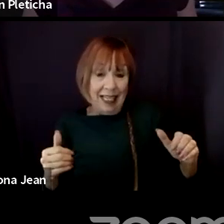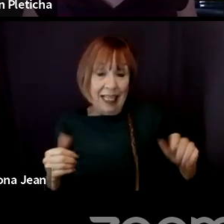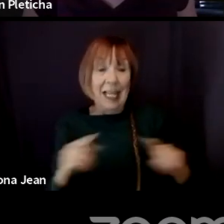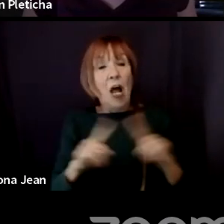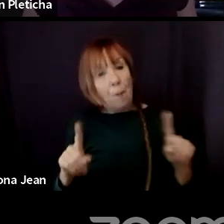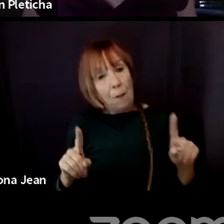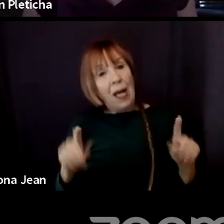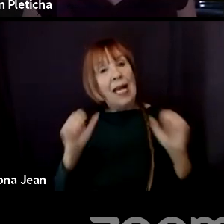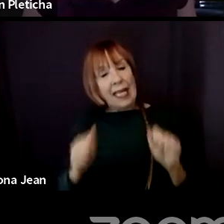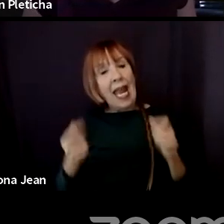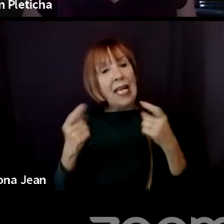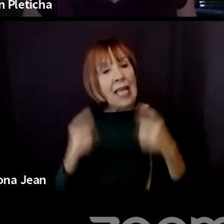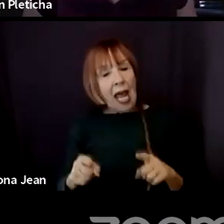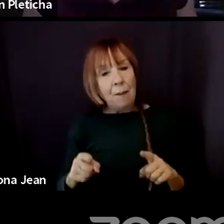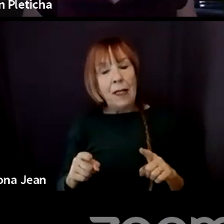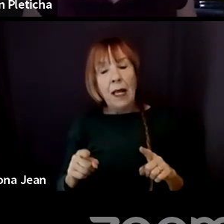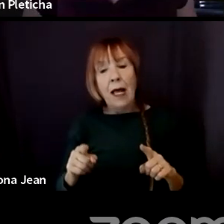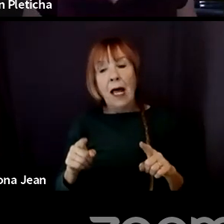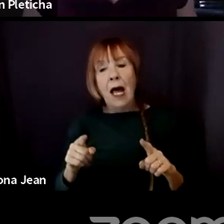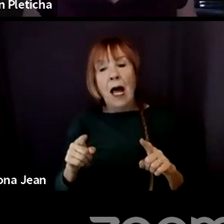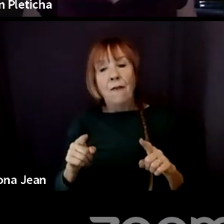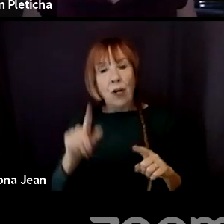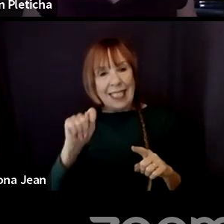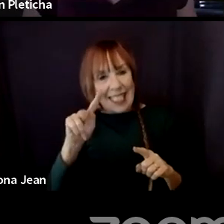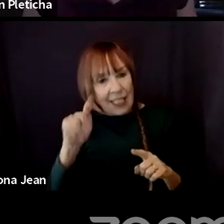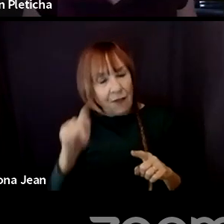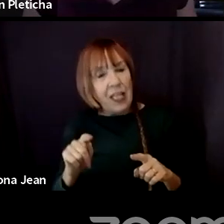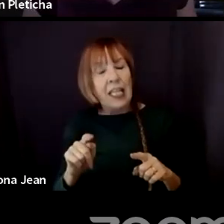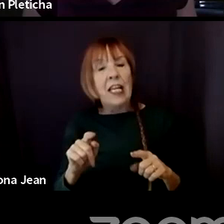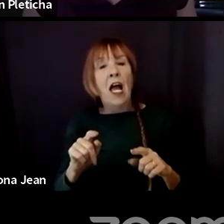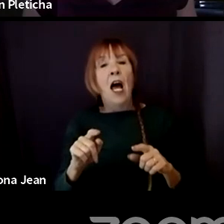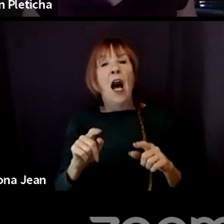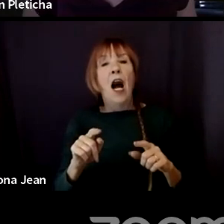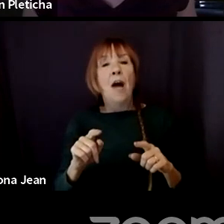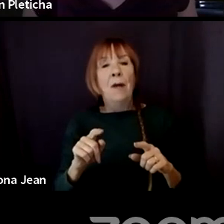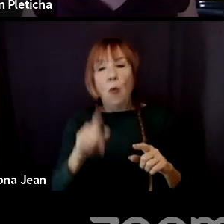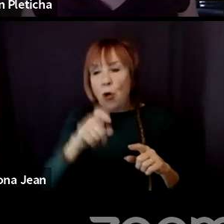and sitcoms and whatnot, where you have to write about things that are in the legal world